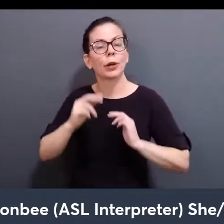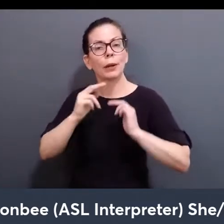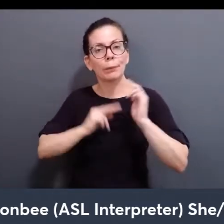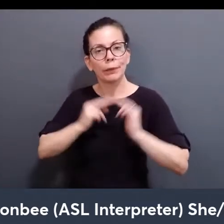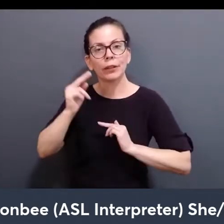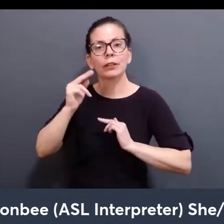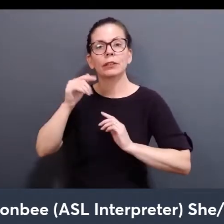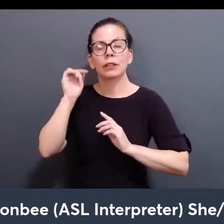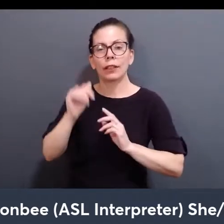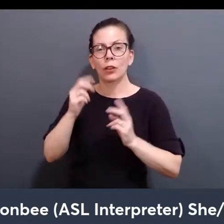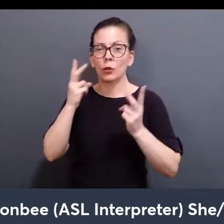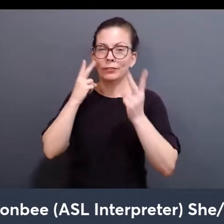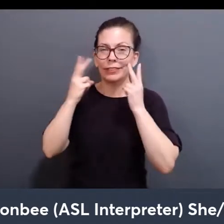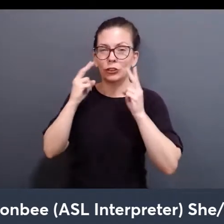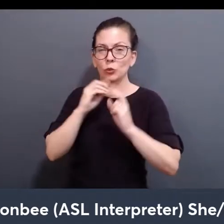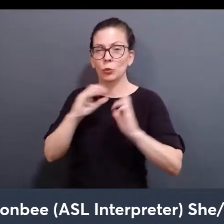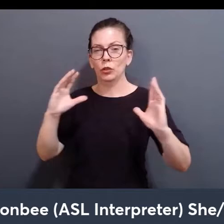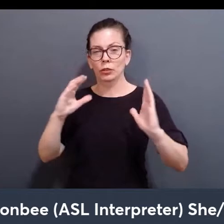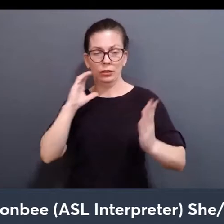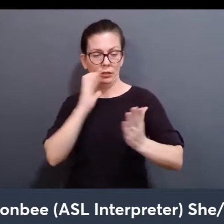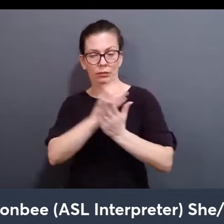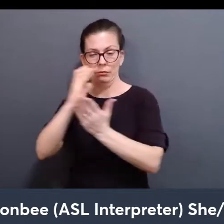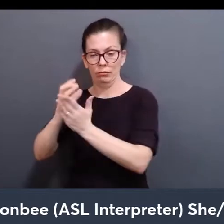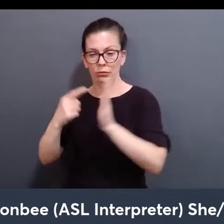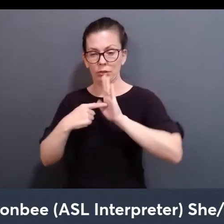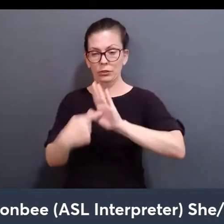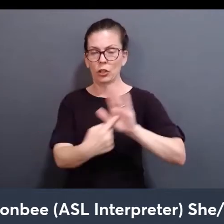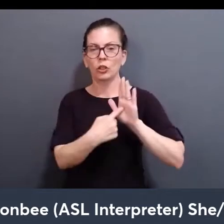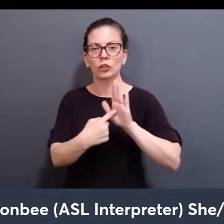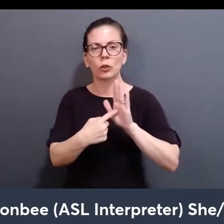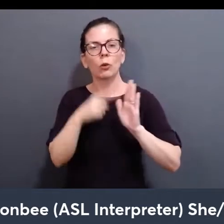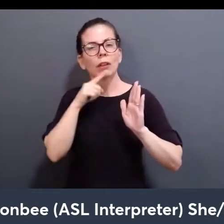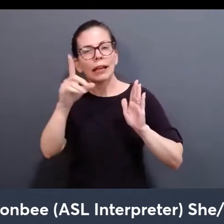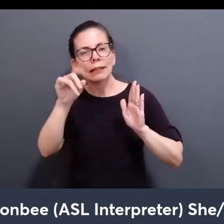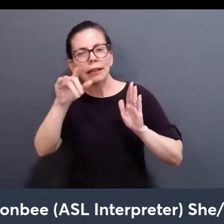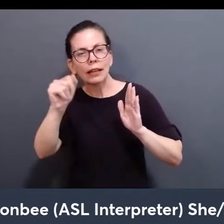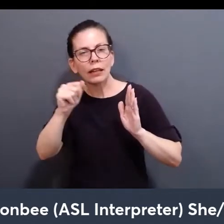to get the deeper data insights into what they're doing,